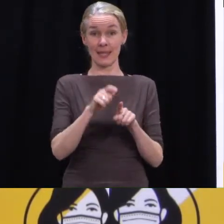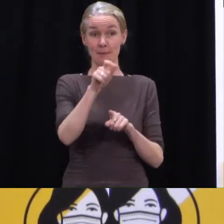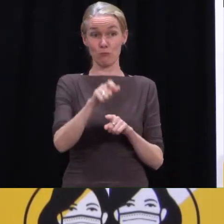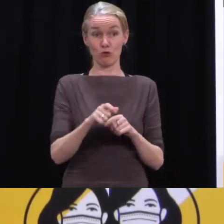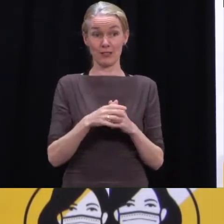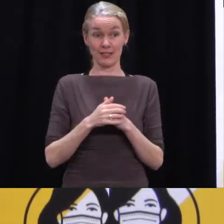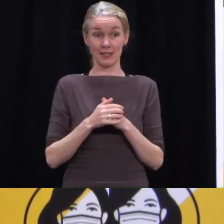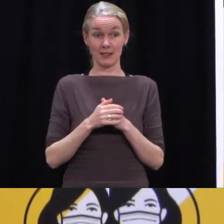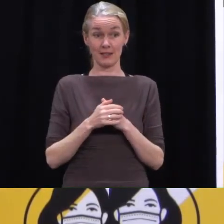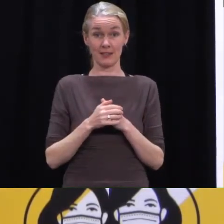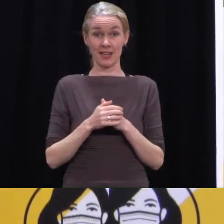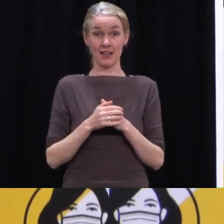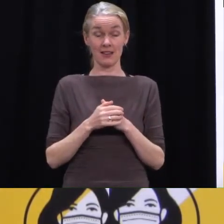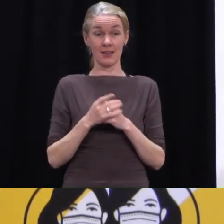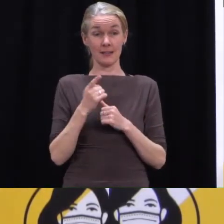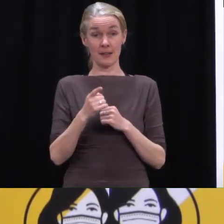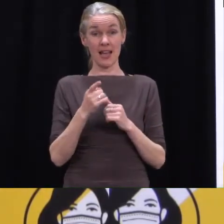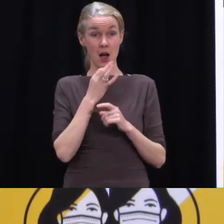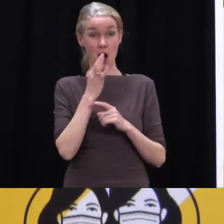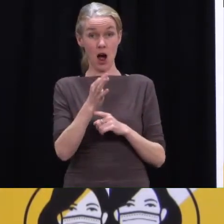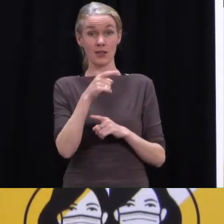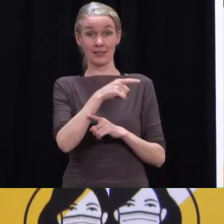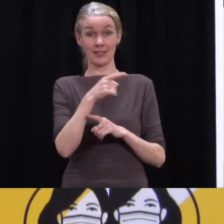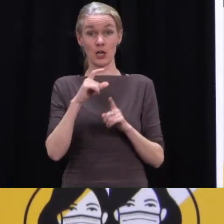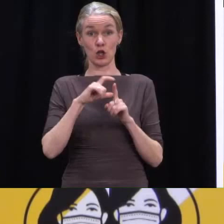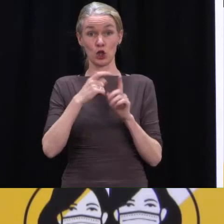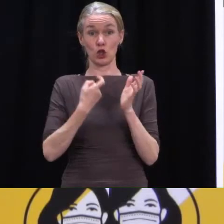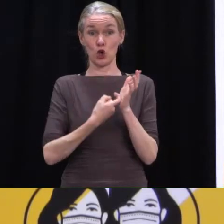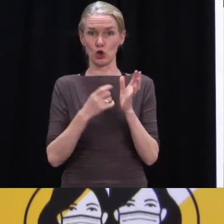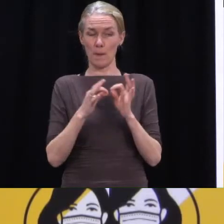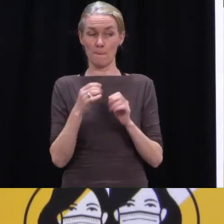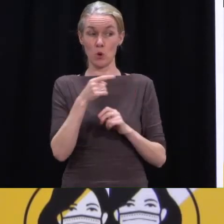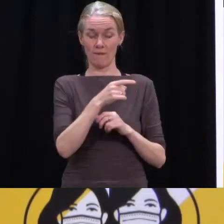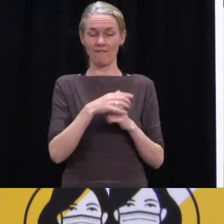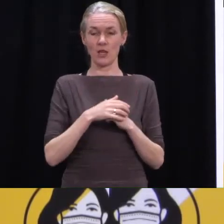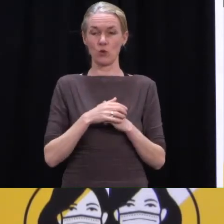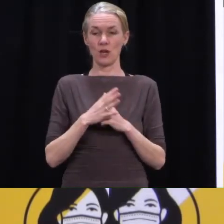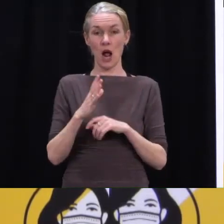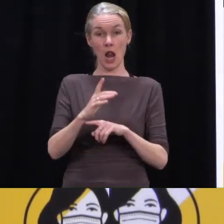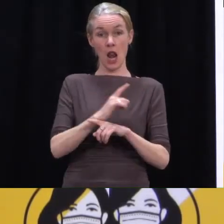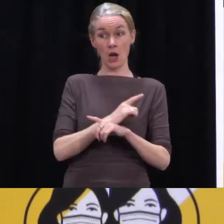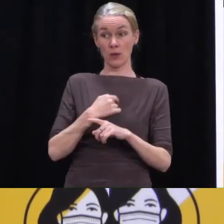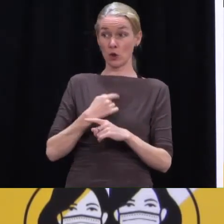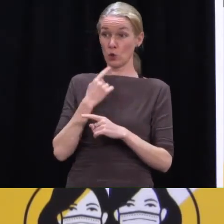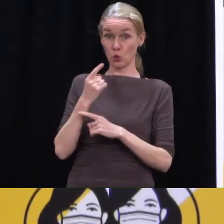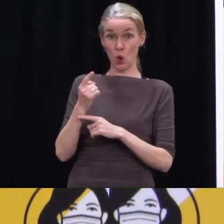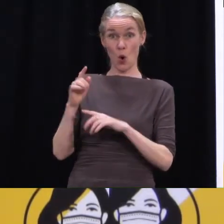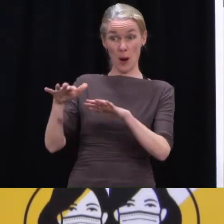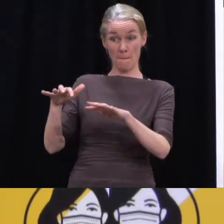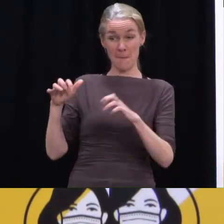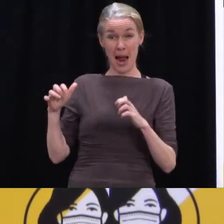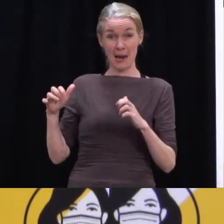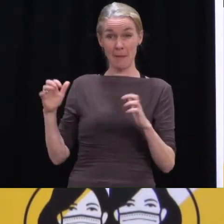We still have a journey to go through. >> Can I ask you, Dr